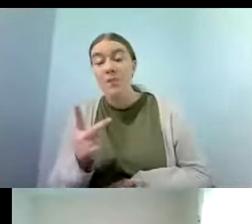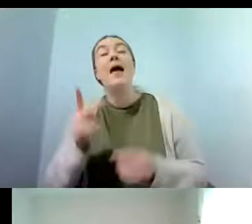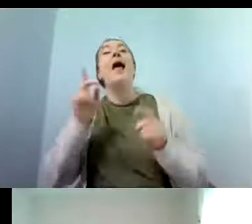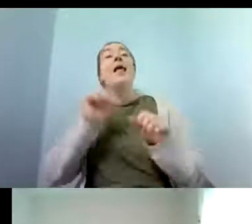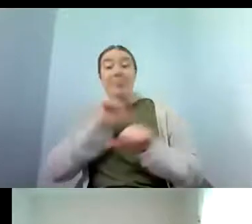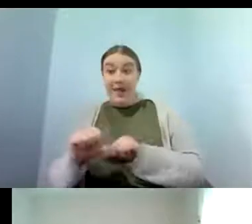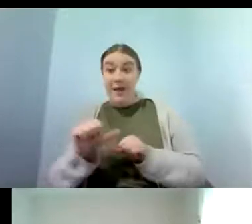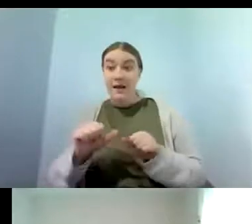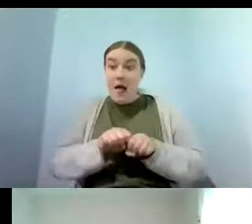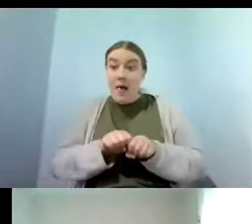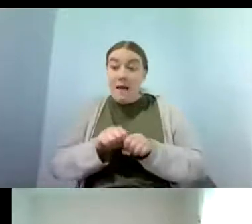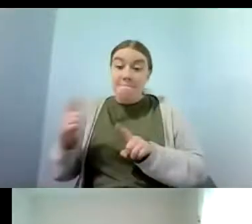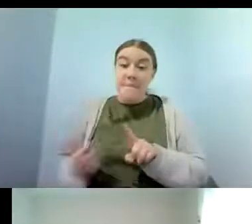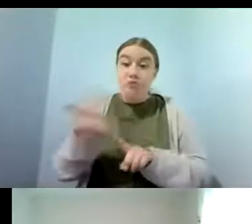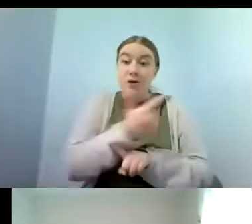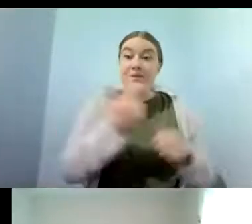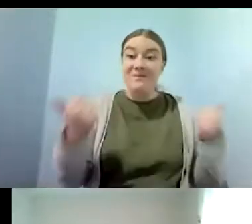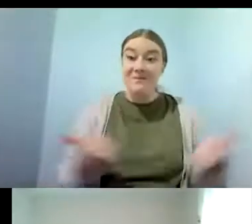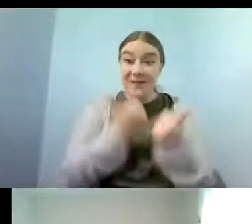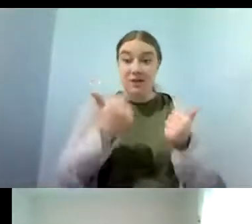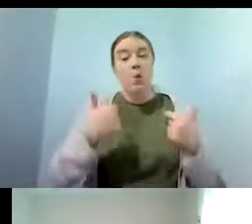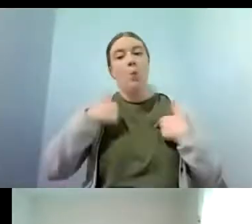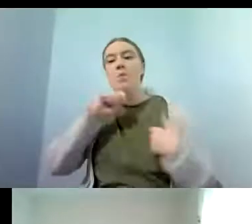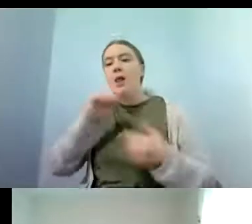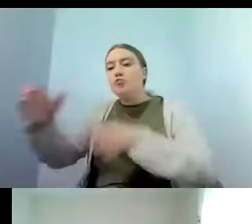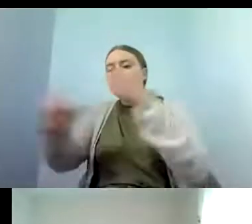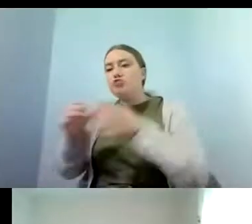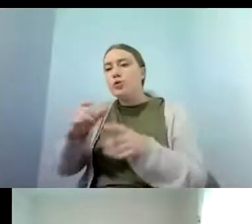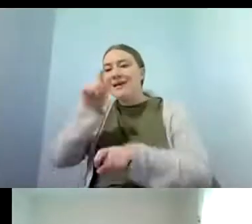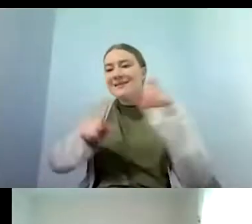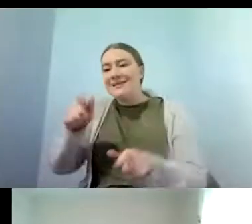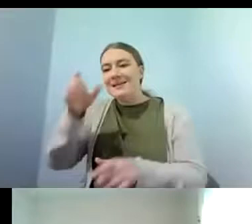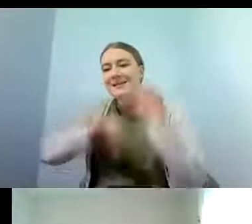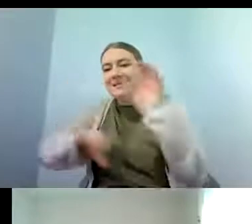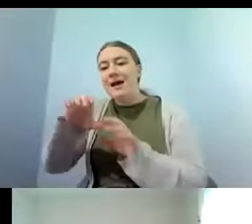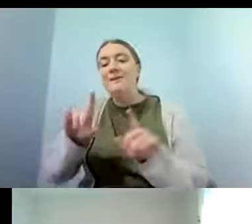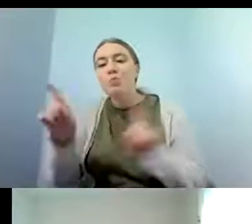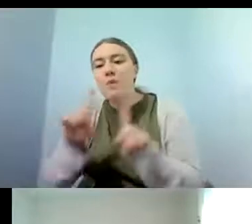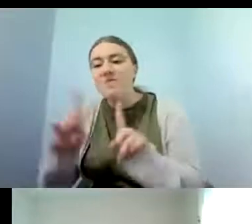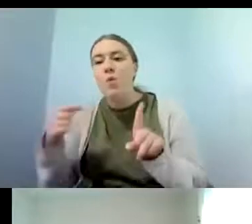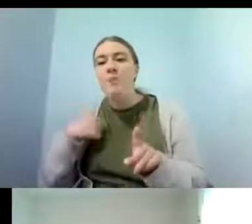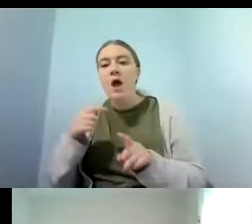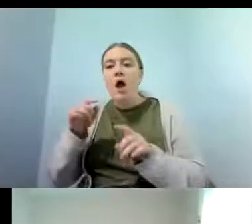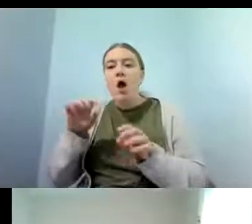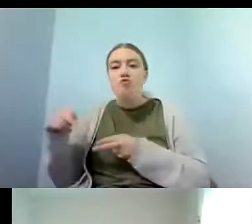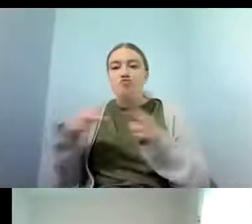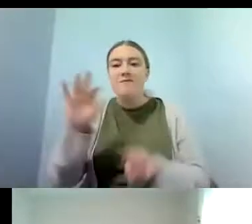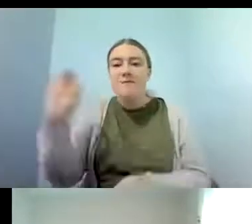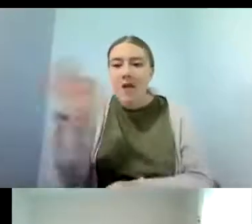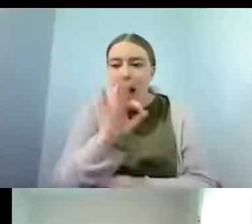be recruiting citizen scientists for riverfly surveys and some salmon counting in the autumn